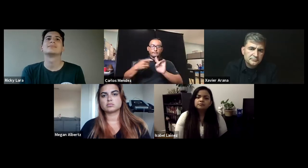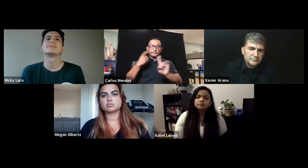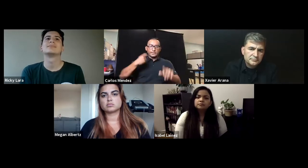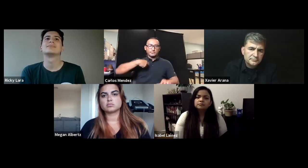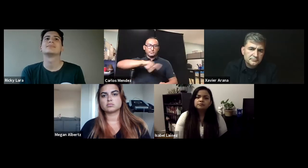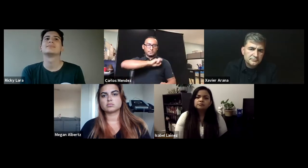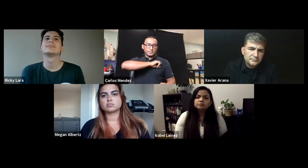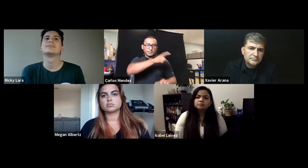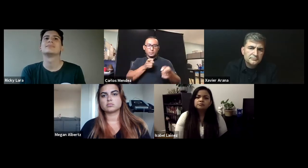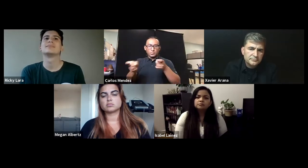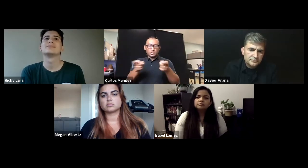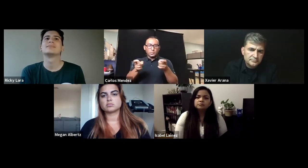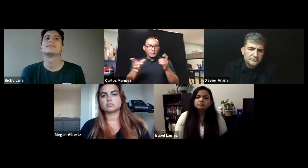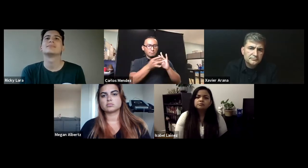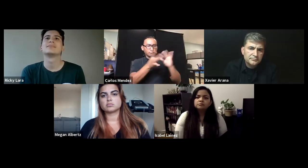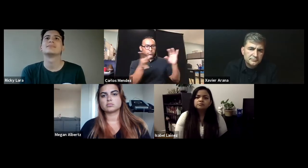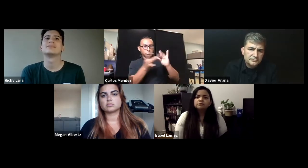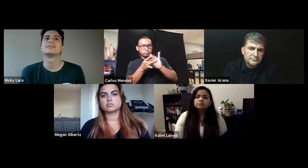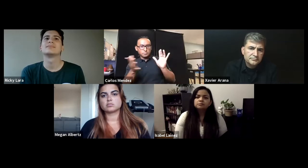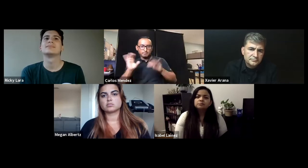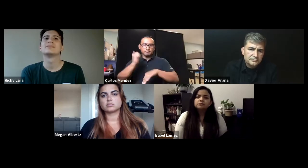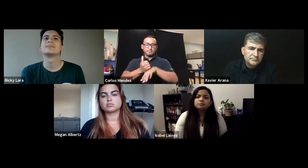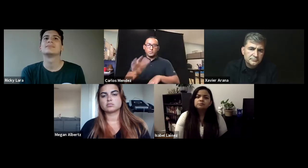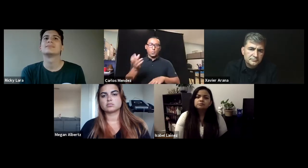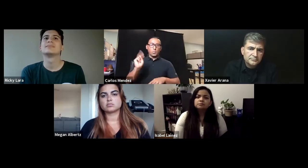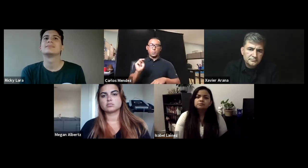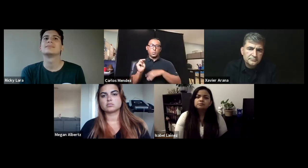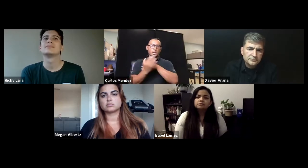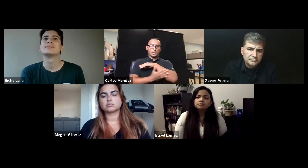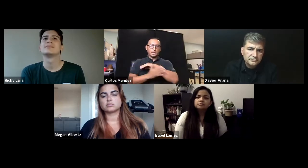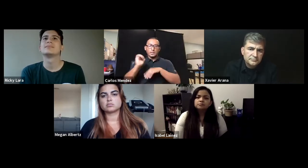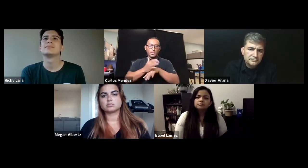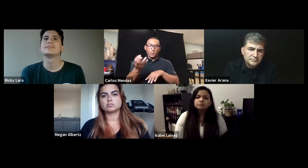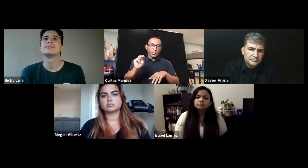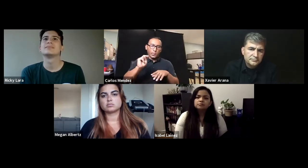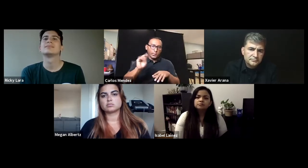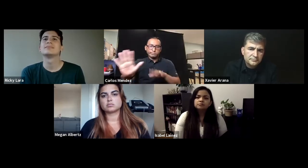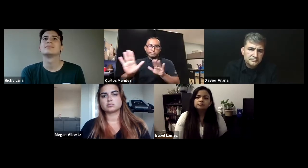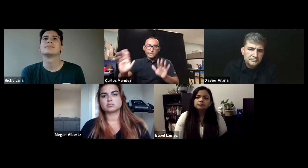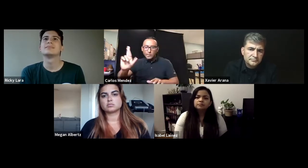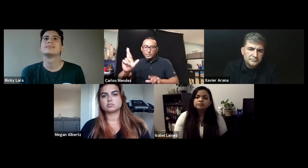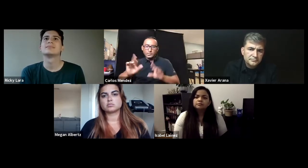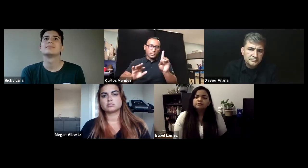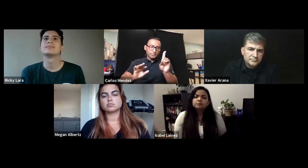I was really disconnected with the Spanish, um, with my Hispanic culture.